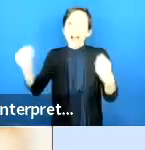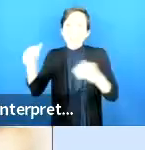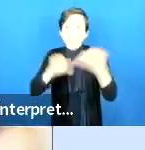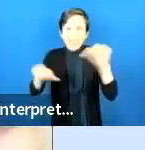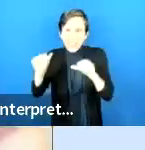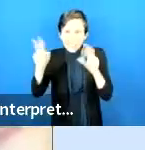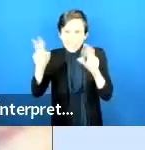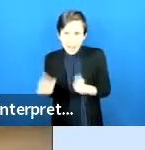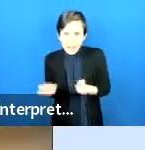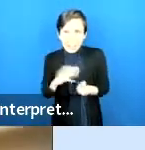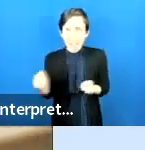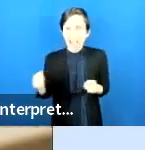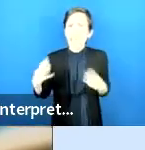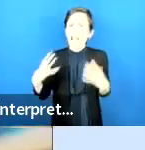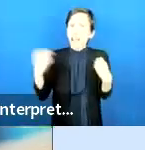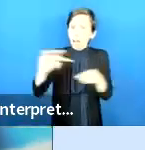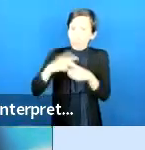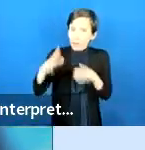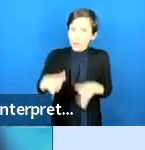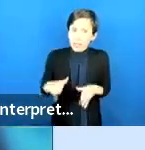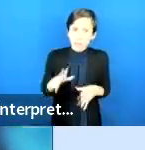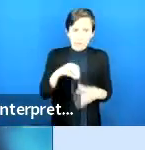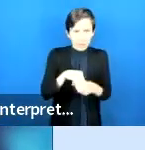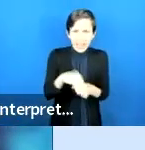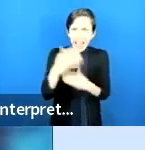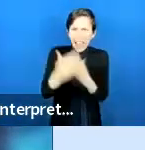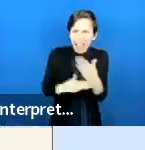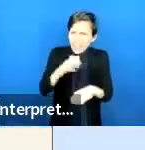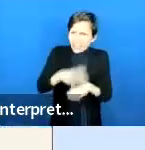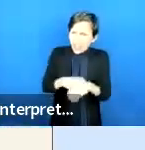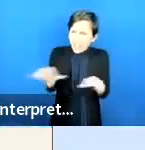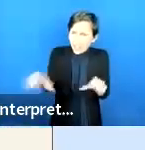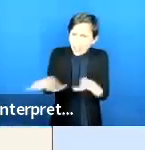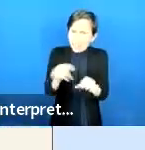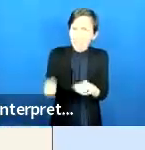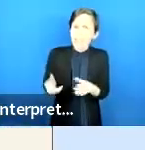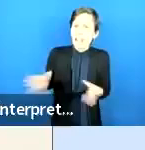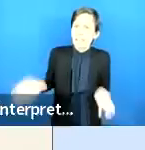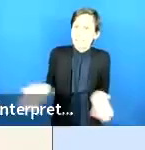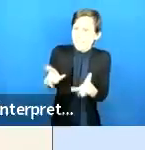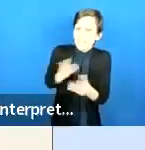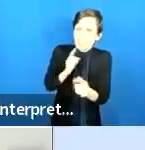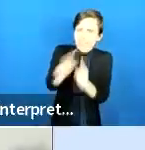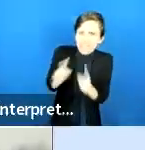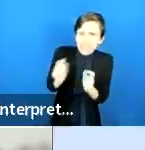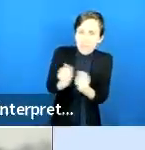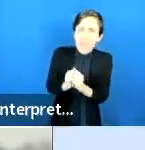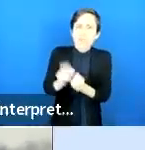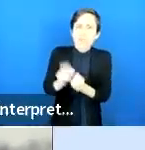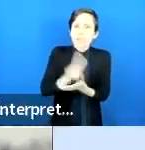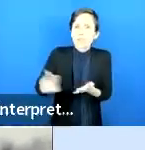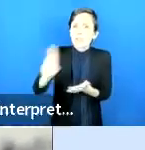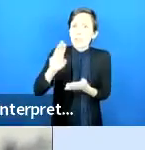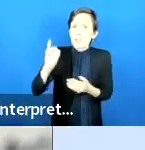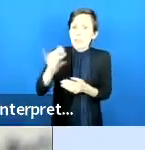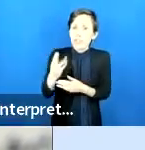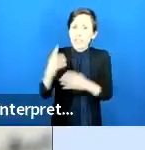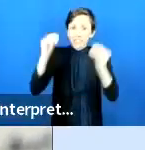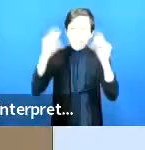Participating in hands-on learning experiences and engaging discussions with University of Michigan faculty, staff and students.